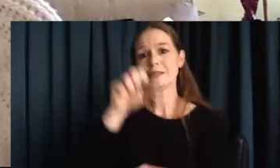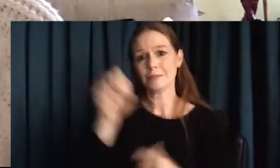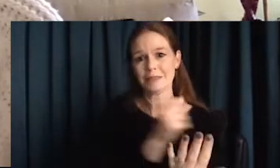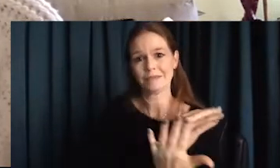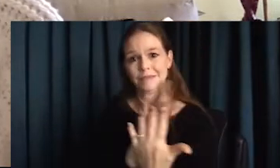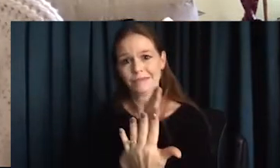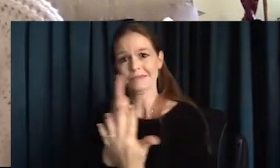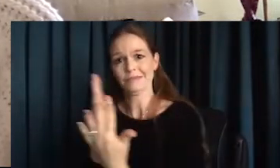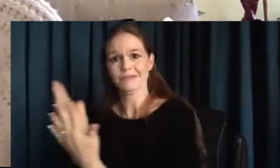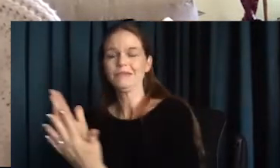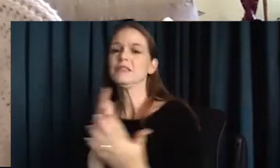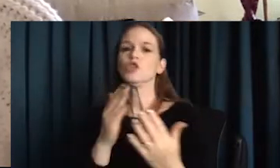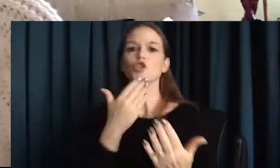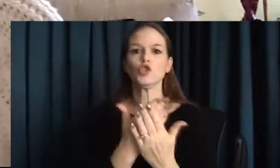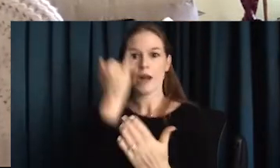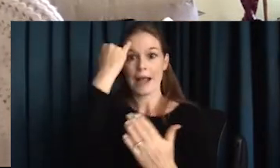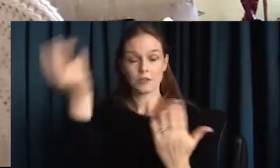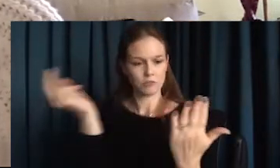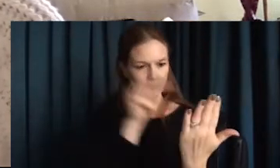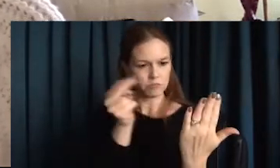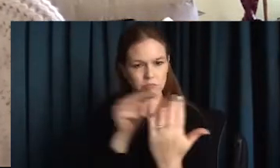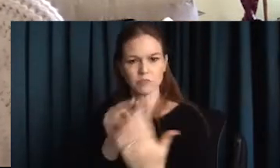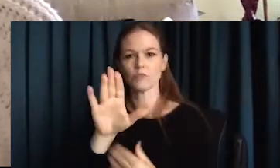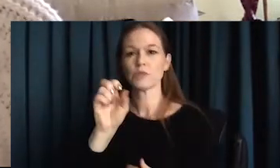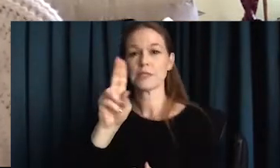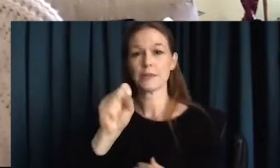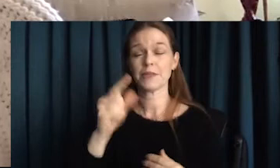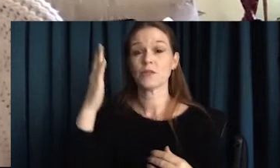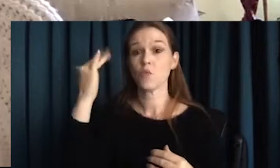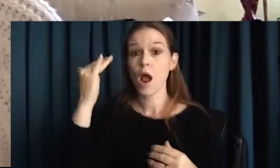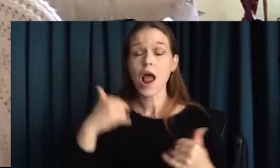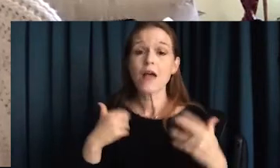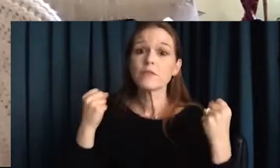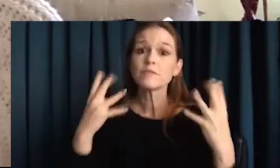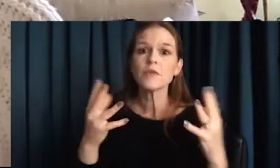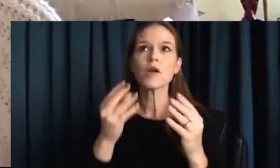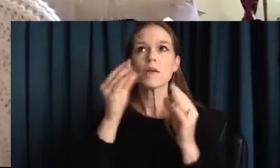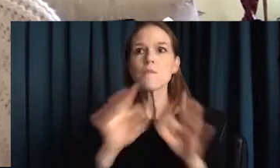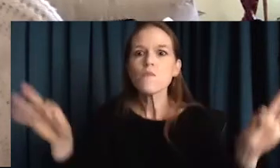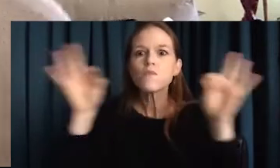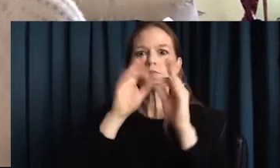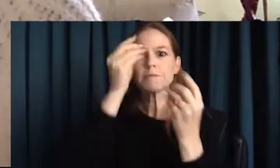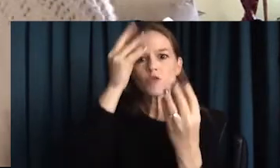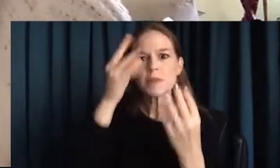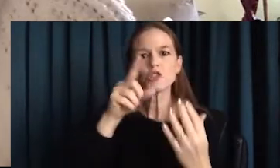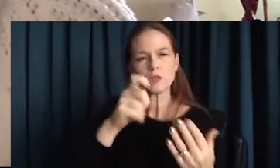because there will be very important information included that you will want to be aware of. So let's get started.